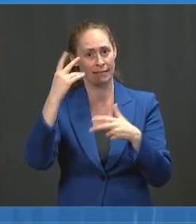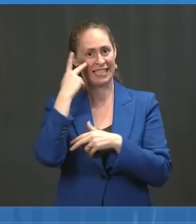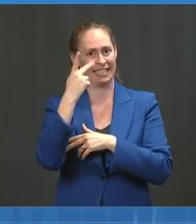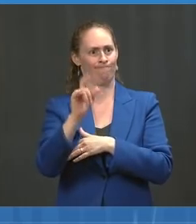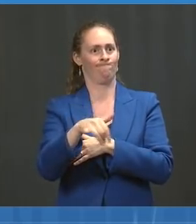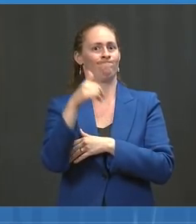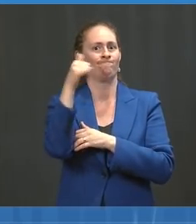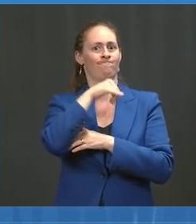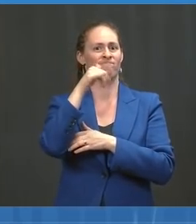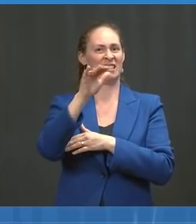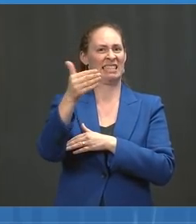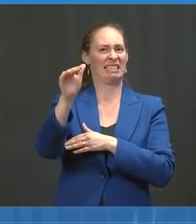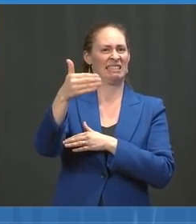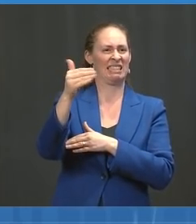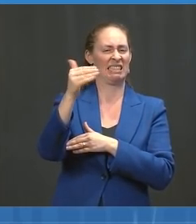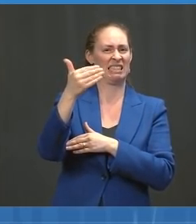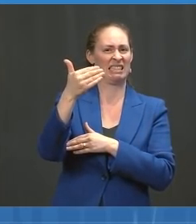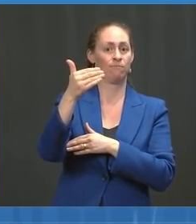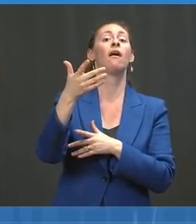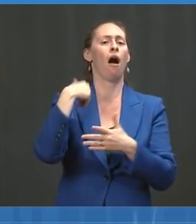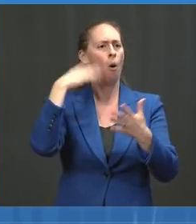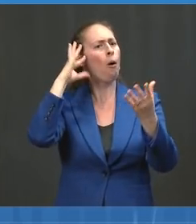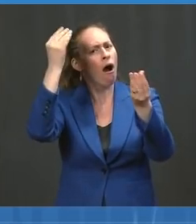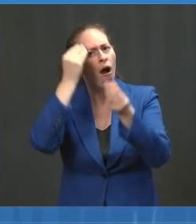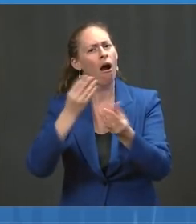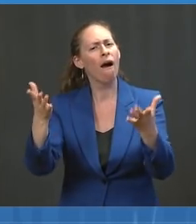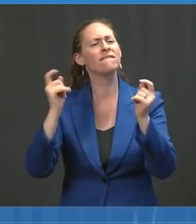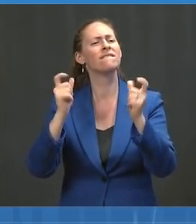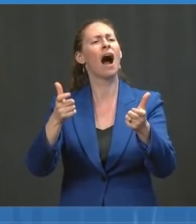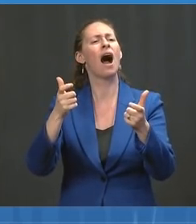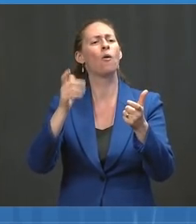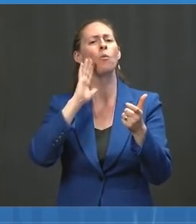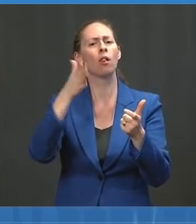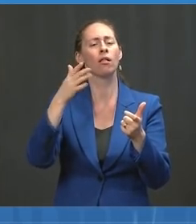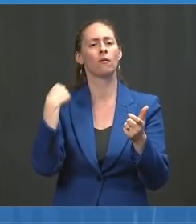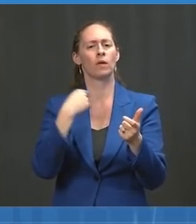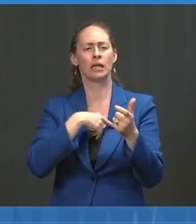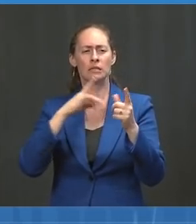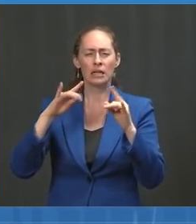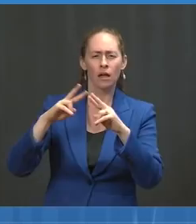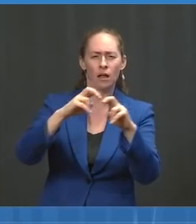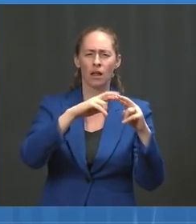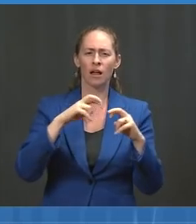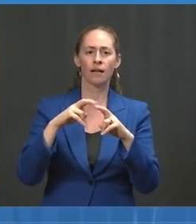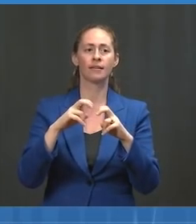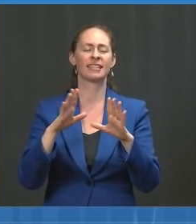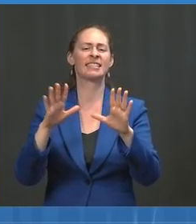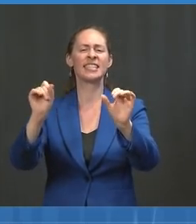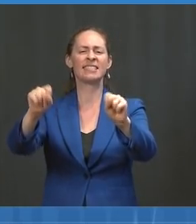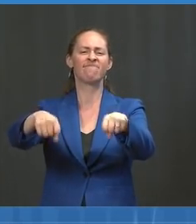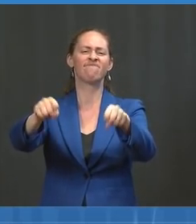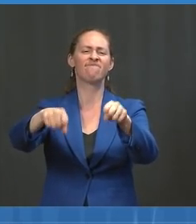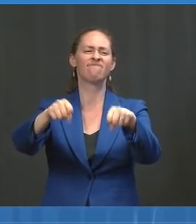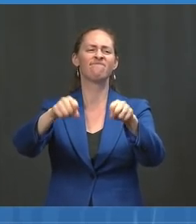When we came together and looked at the data that finally gave us a sense that there was a signal, or that it was important to act on,